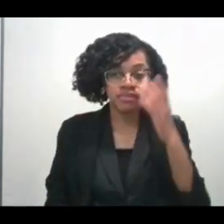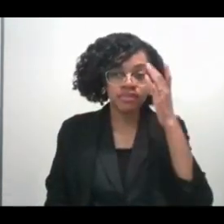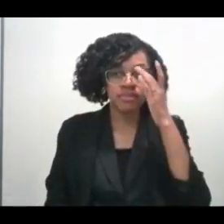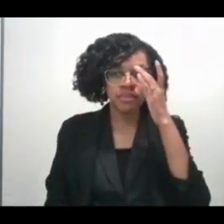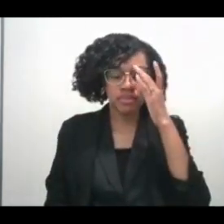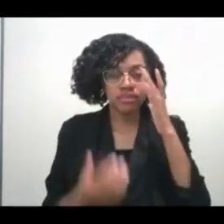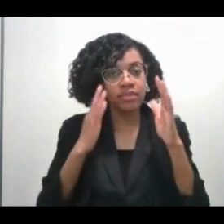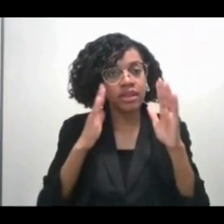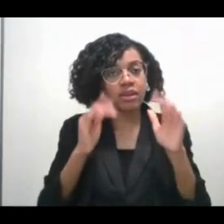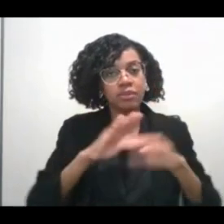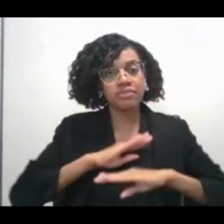answer.